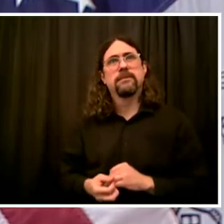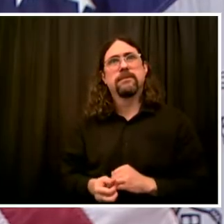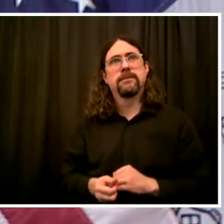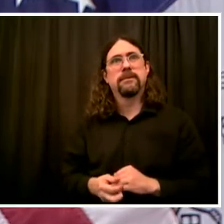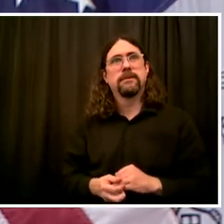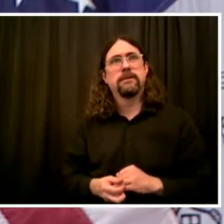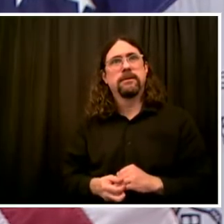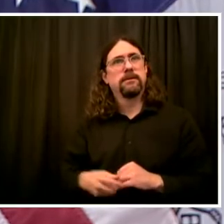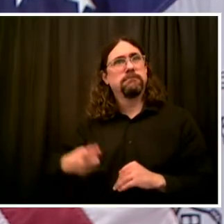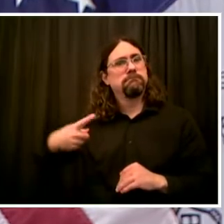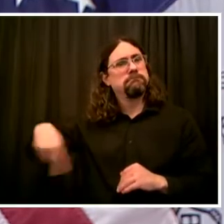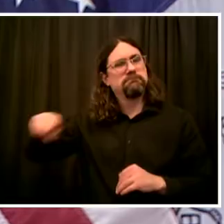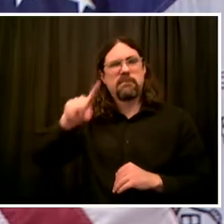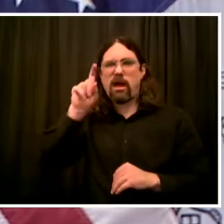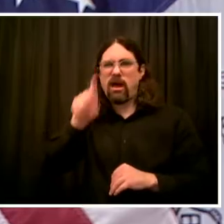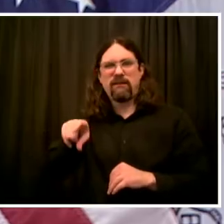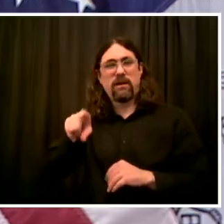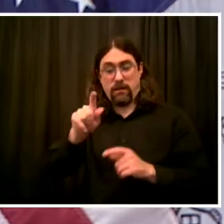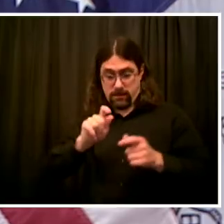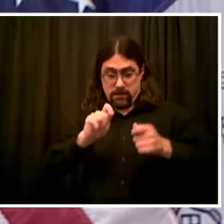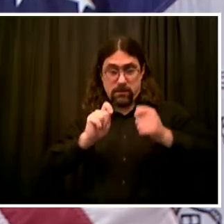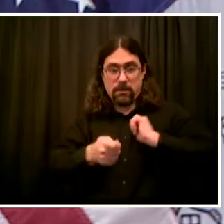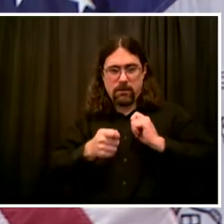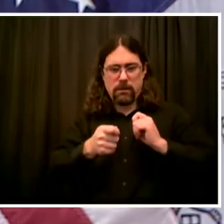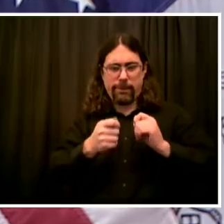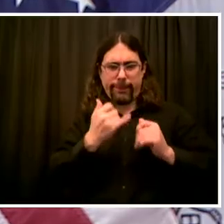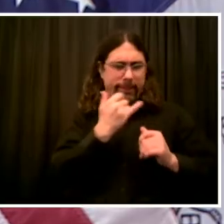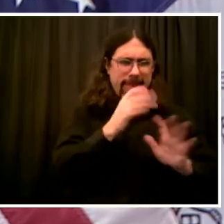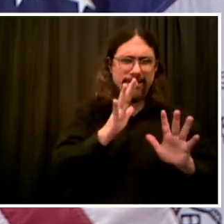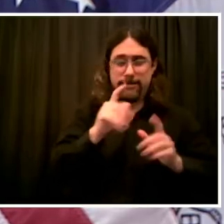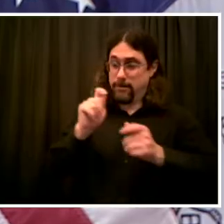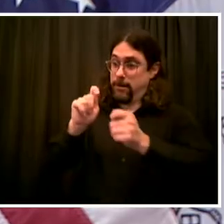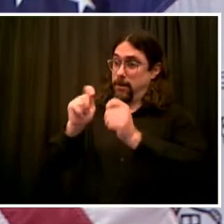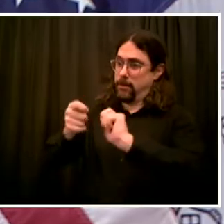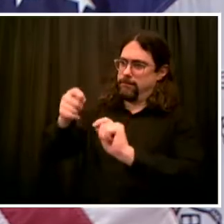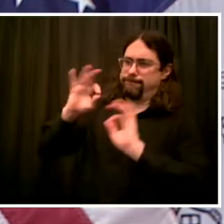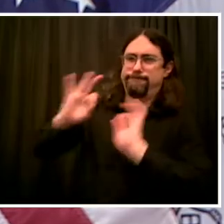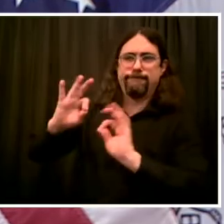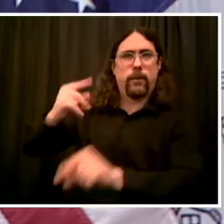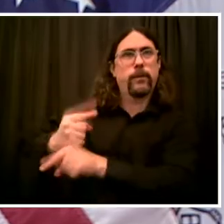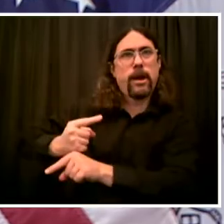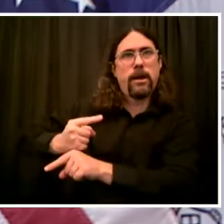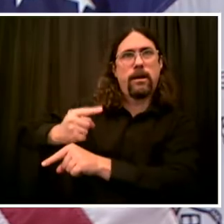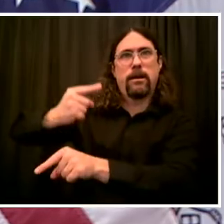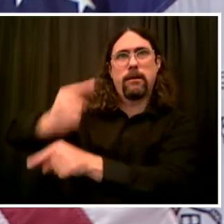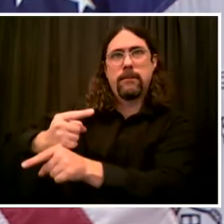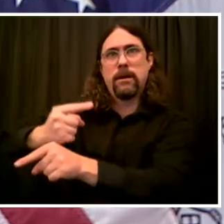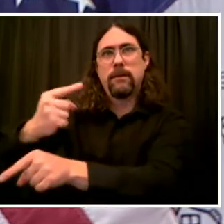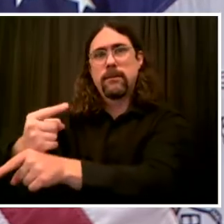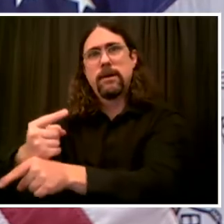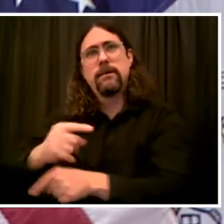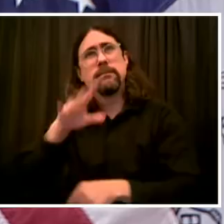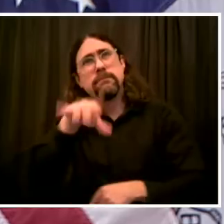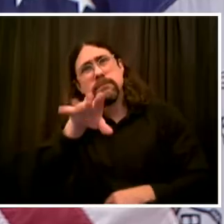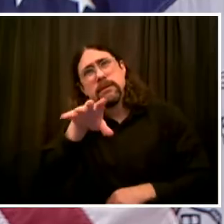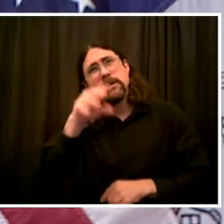BACWKARSD. WE HAVE TO GET THAT RIGHT AND THAT'S ON US. I AFFIRM THAT THE VAST MAJORITY OF TIME THE INTERACTIONS BETWEEN OUR